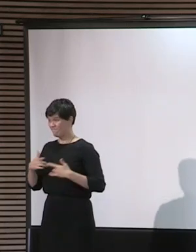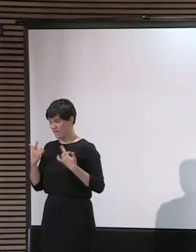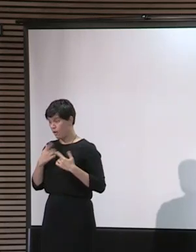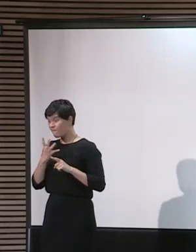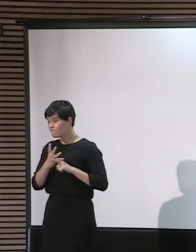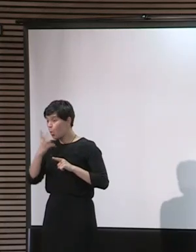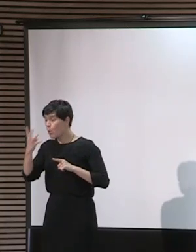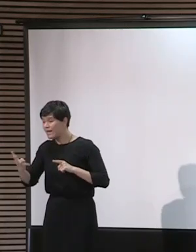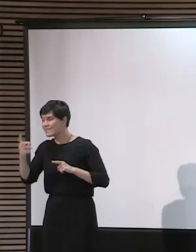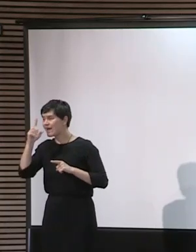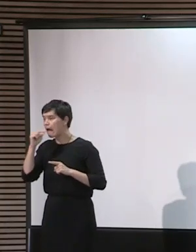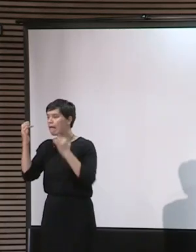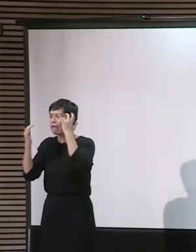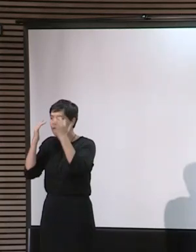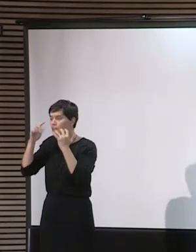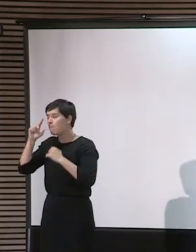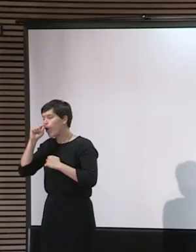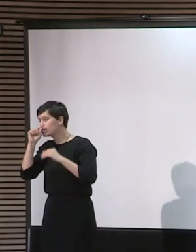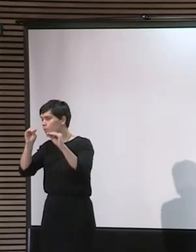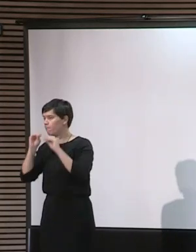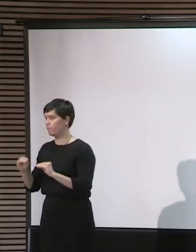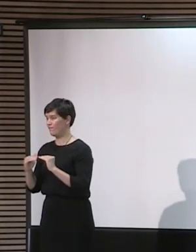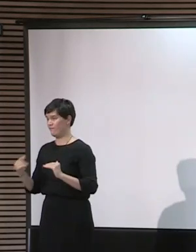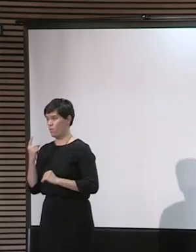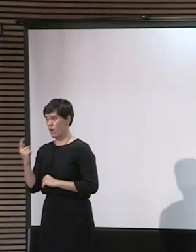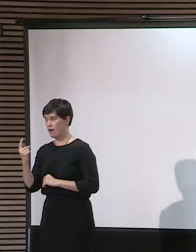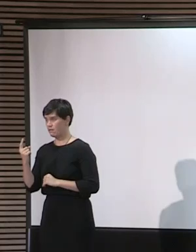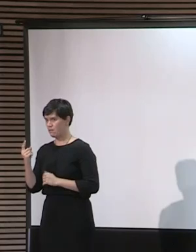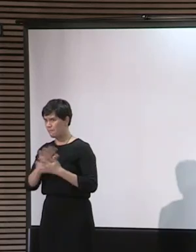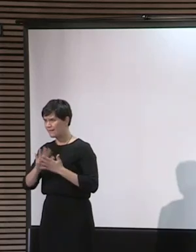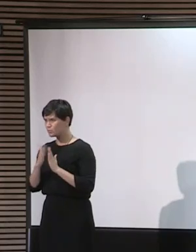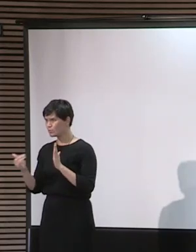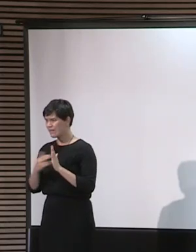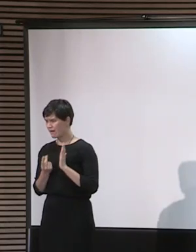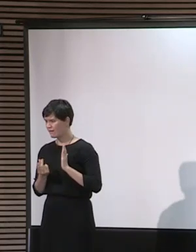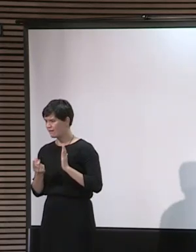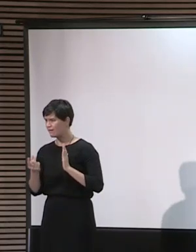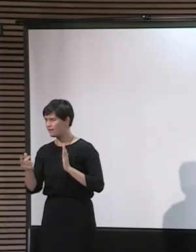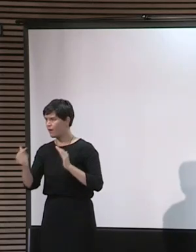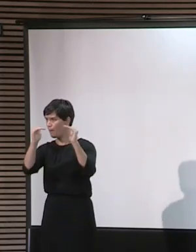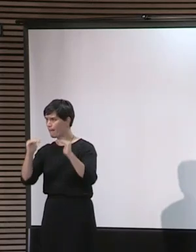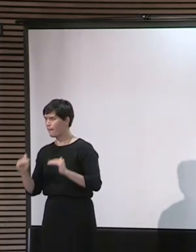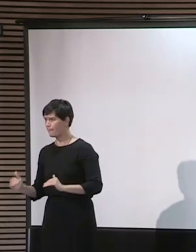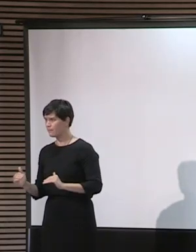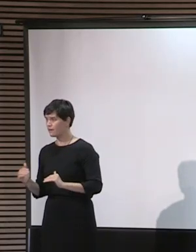will be reviewing, in four weeks' time - that is a very, very distant prospect for many other countries. So we're